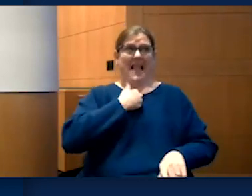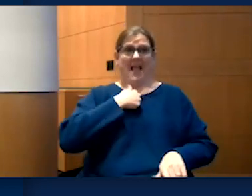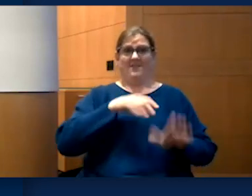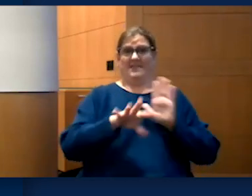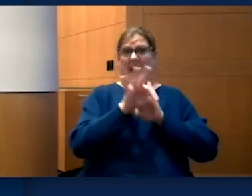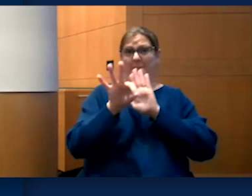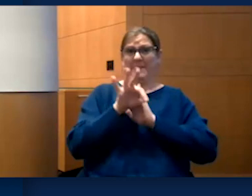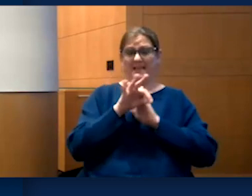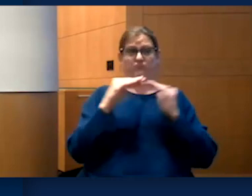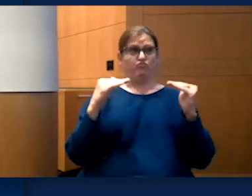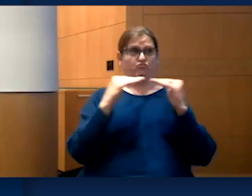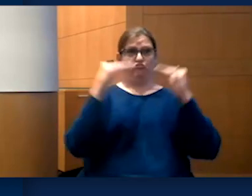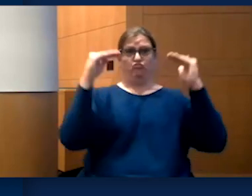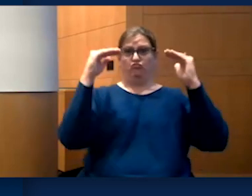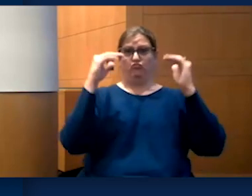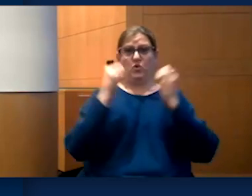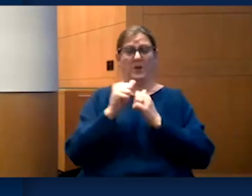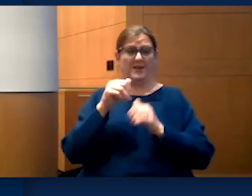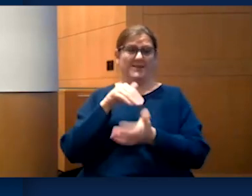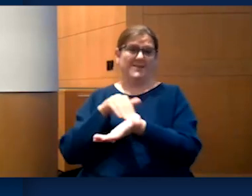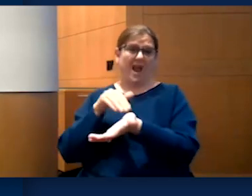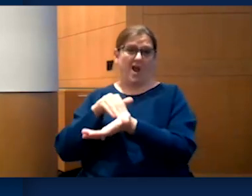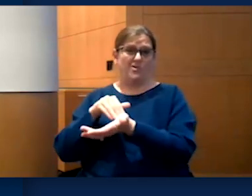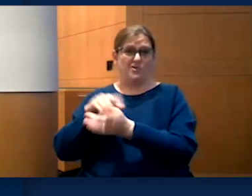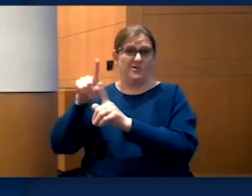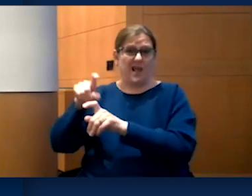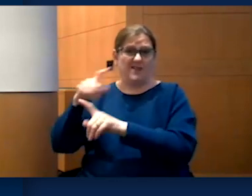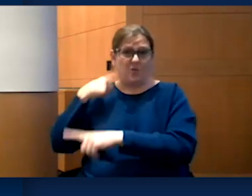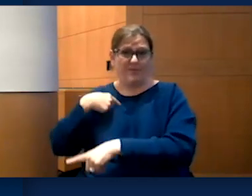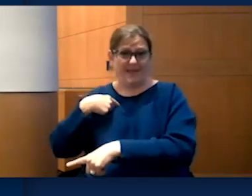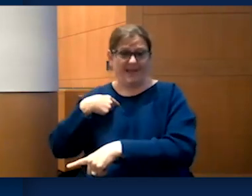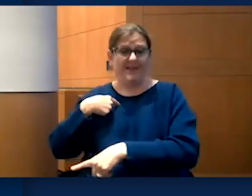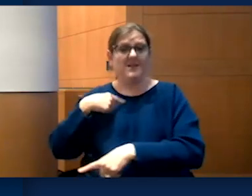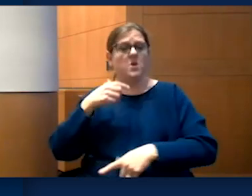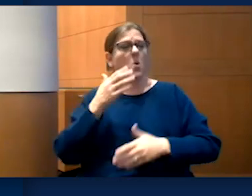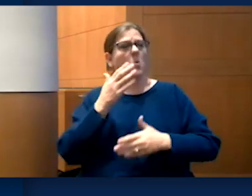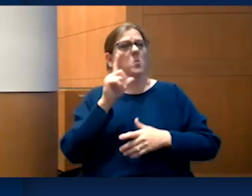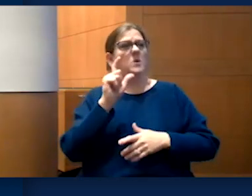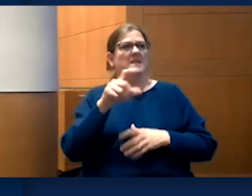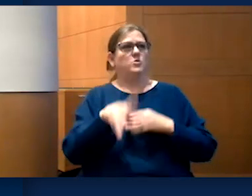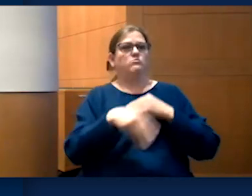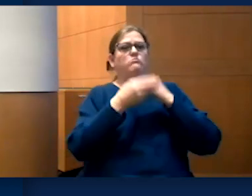So there is an educational component that goes along with this.